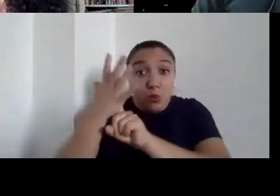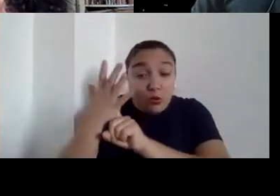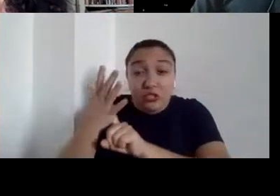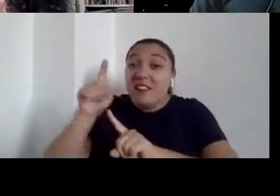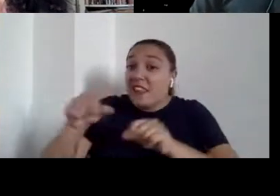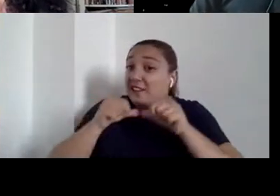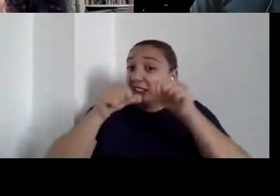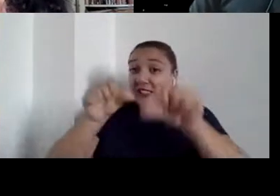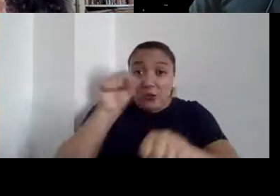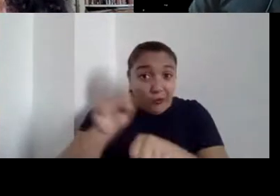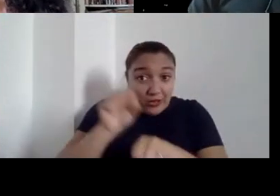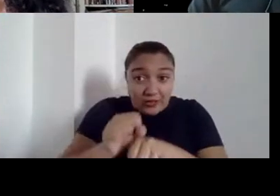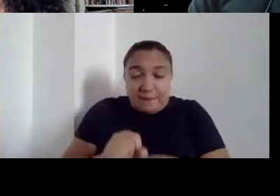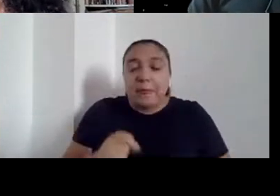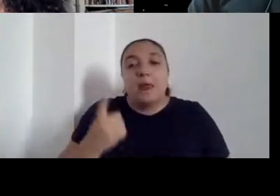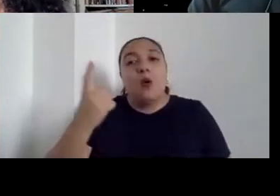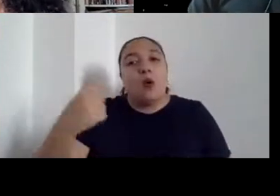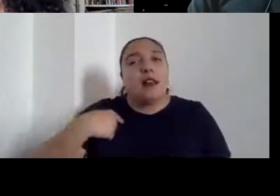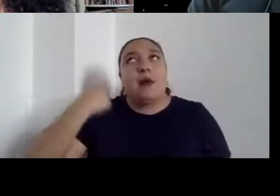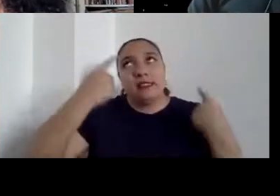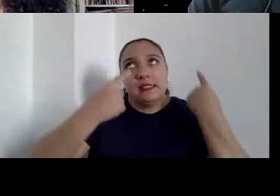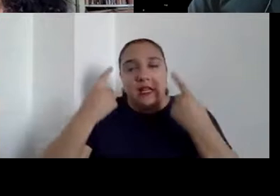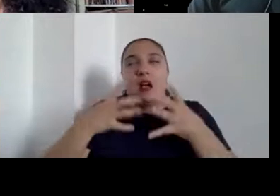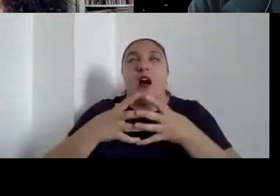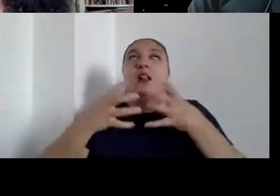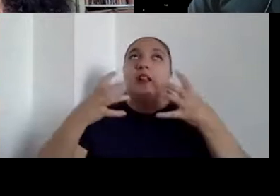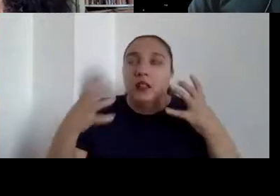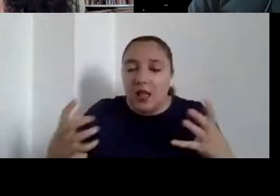One of the things I have been thinking a ton about and I know other colleagues are